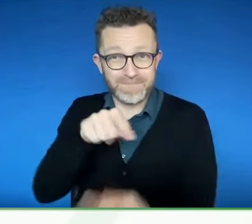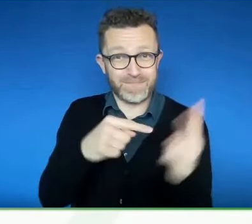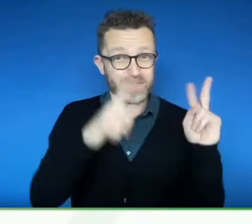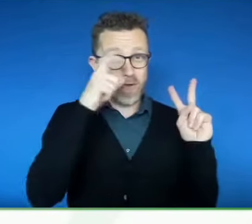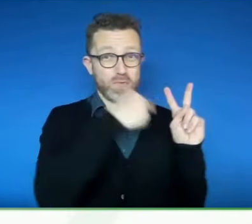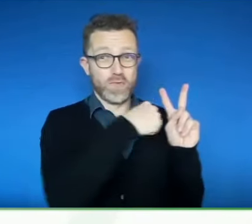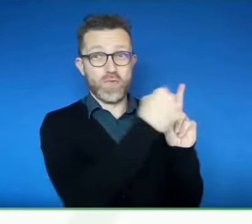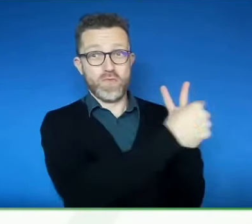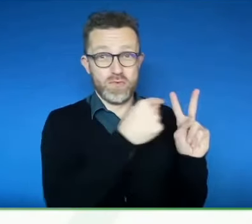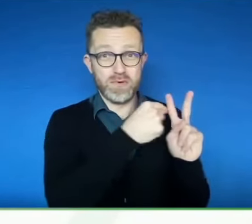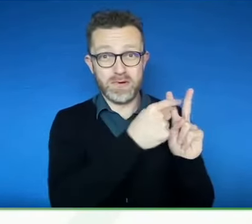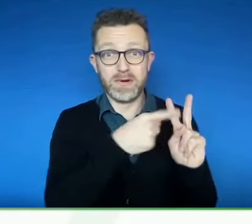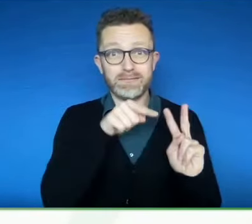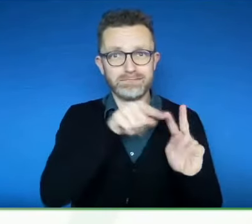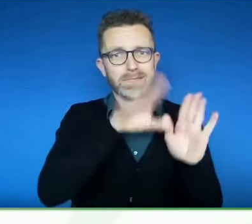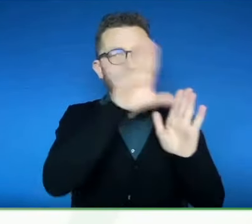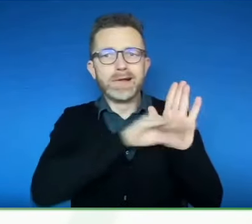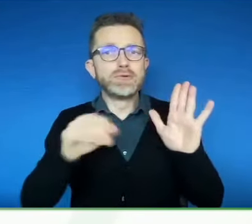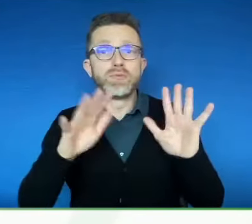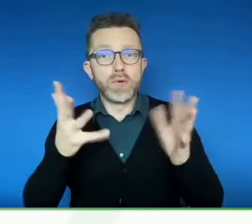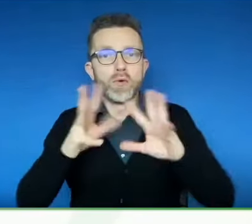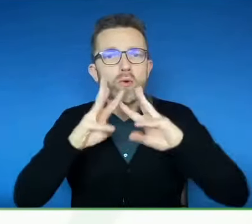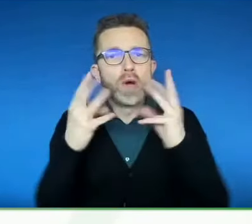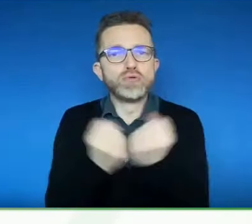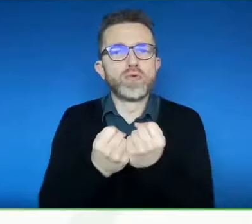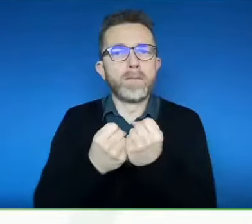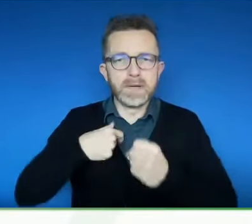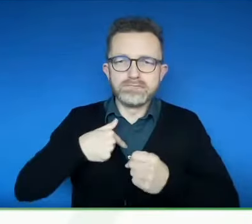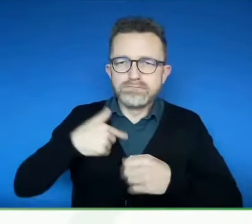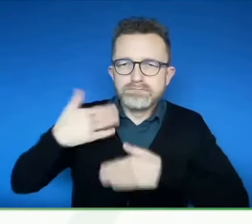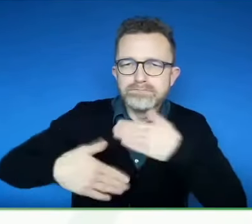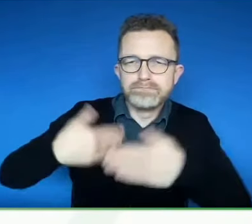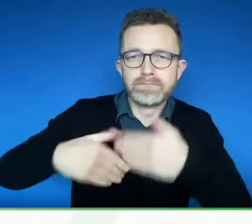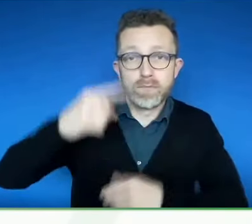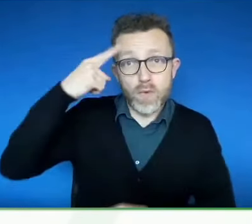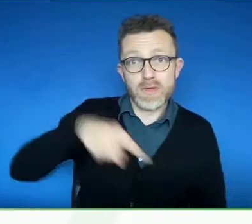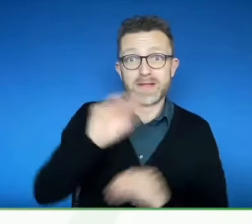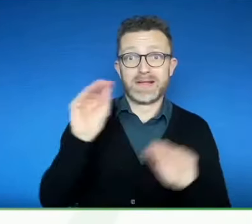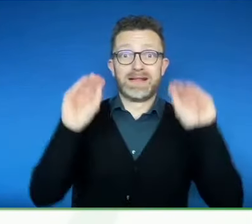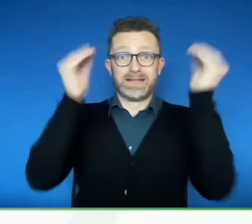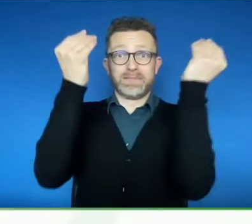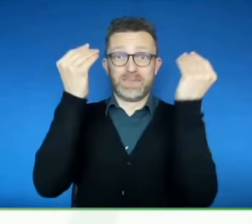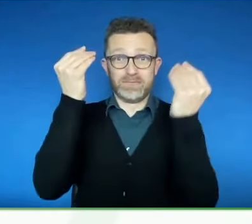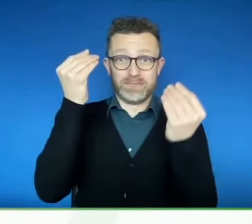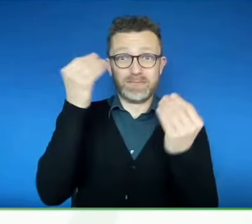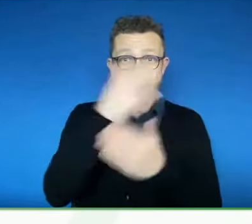The impact. In a survey, the graduates do at the end of the workshop, there we